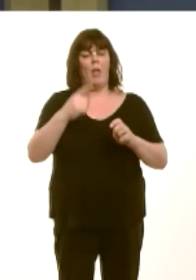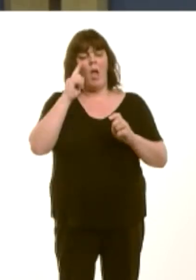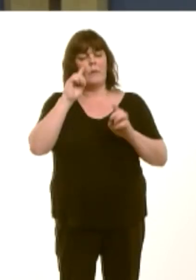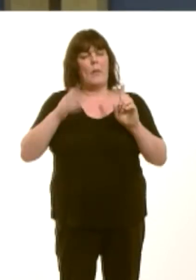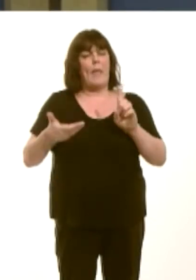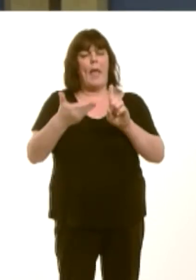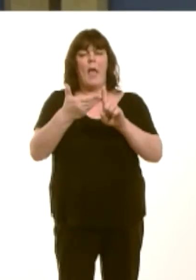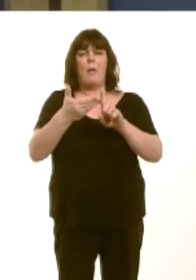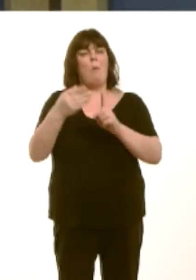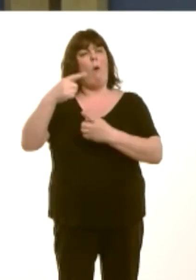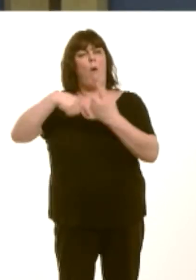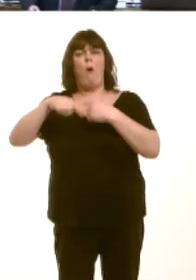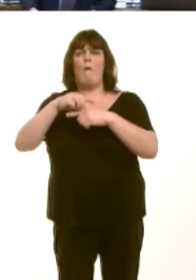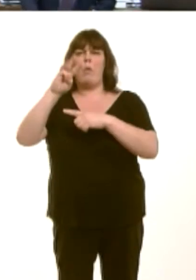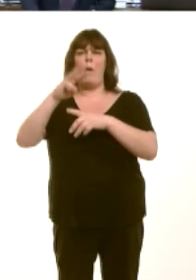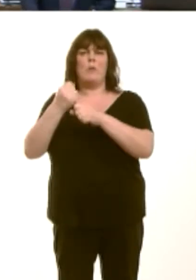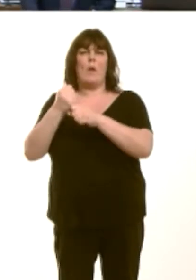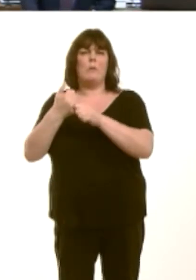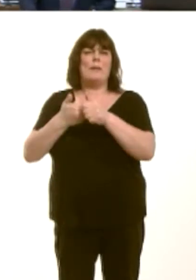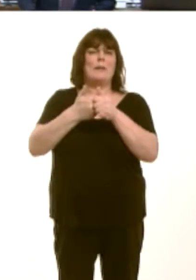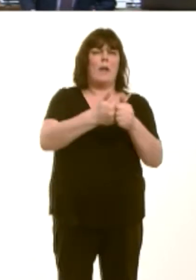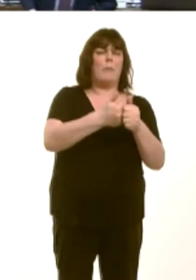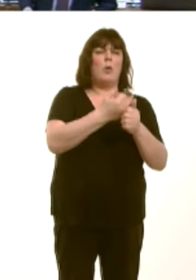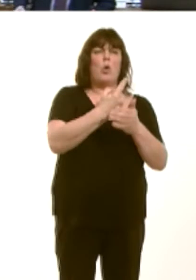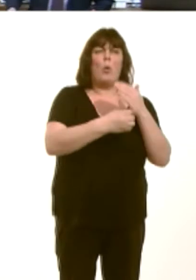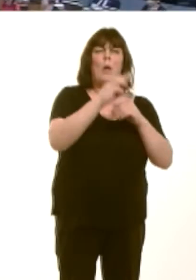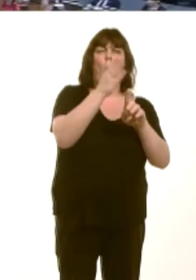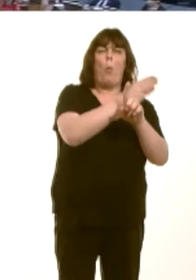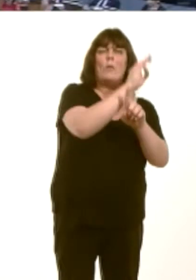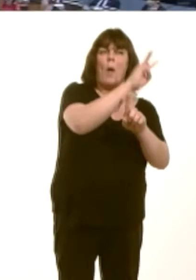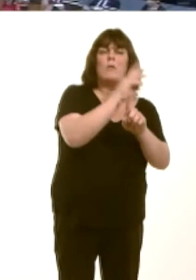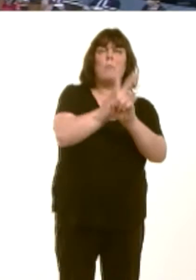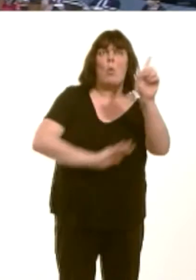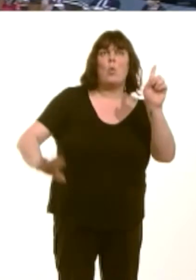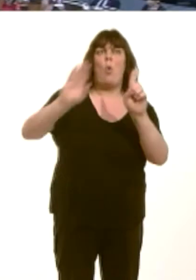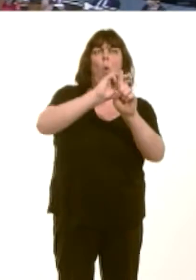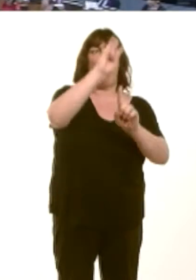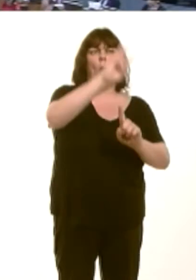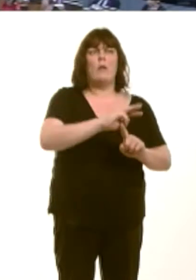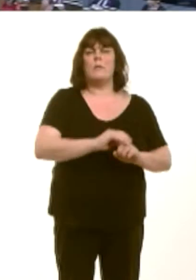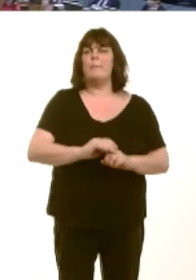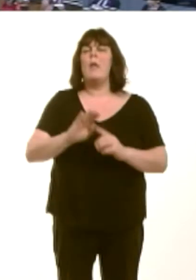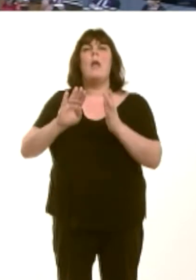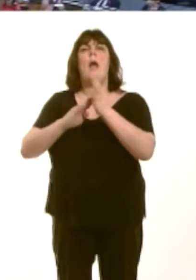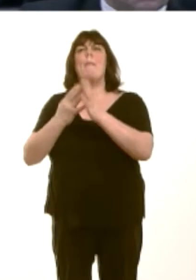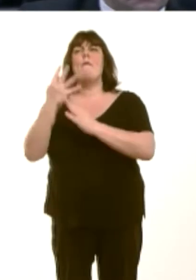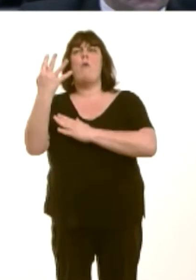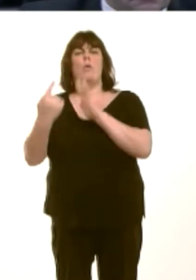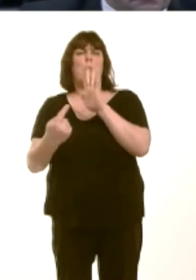Governmentís aim for west Wales and the rest of Wales. Peter Black: First Minister, the M4 is a vital economic lifeline to west Wales and, of course,